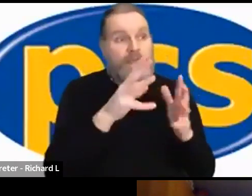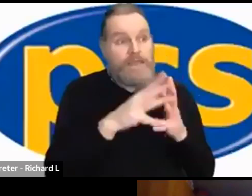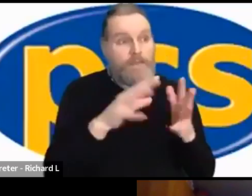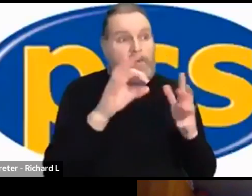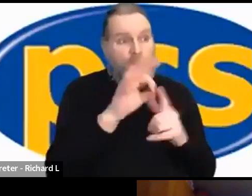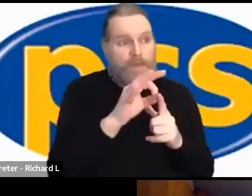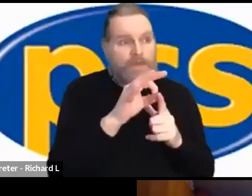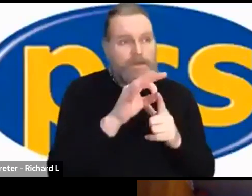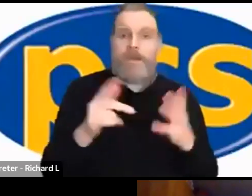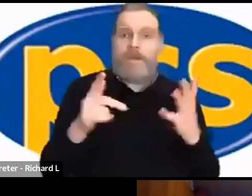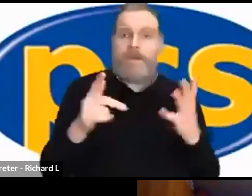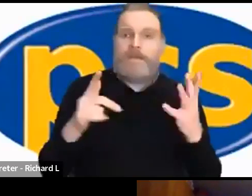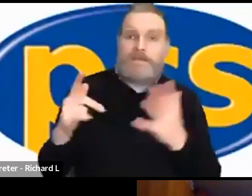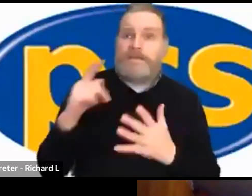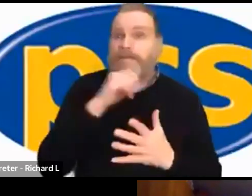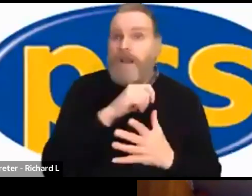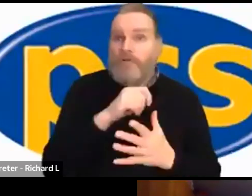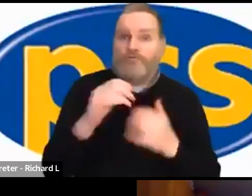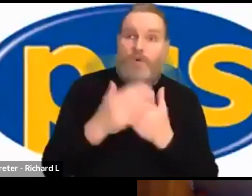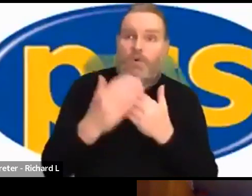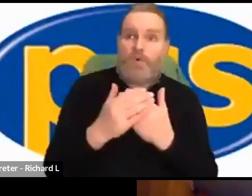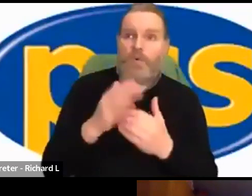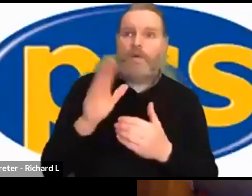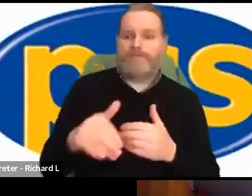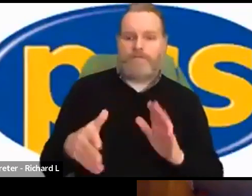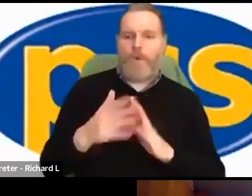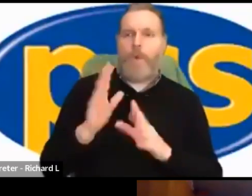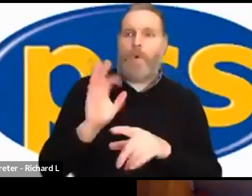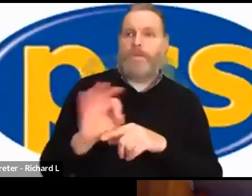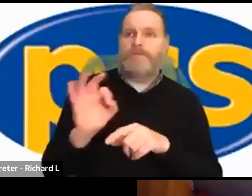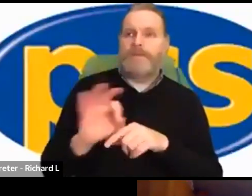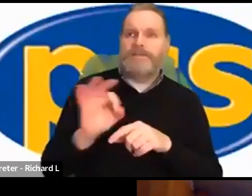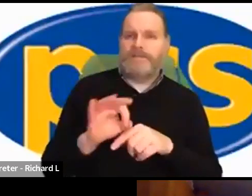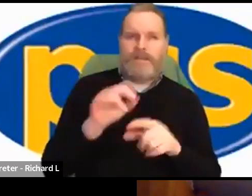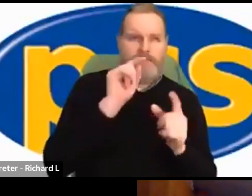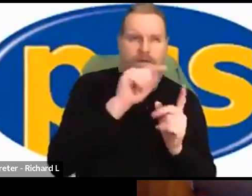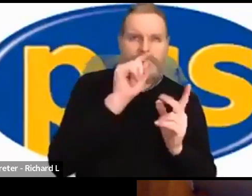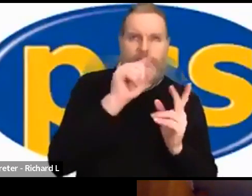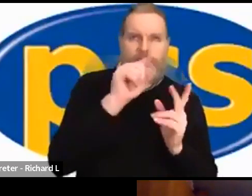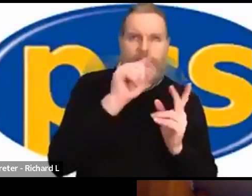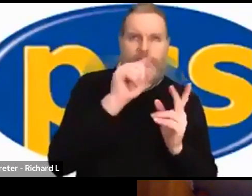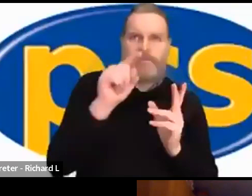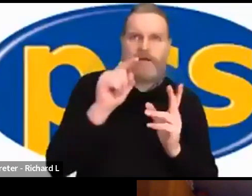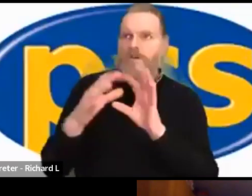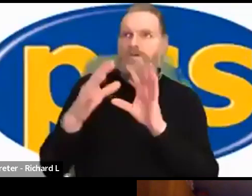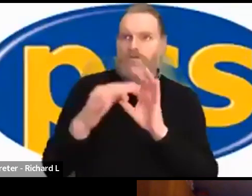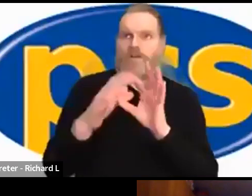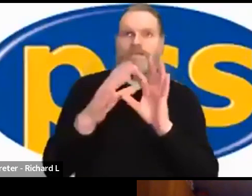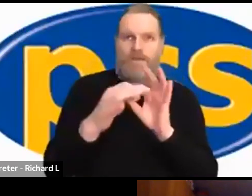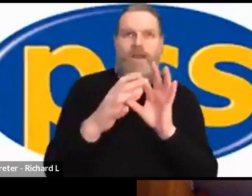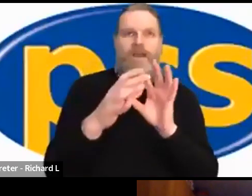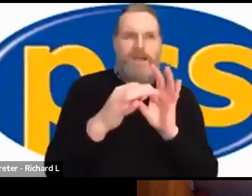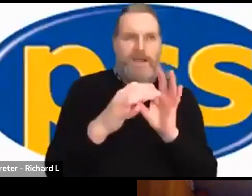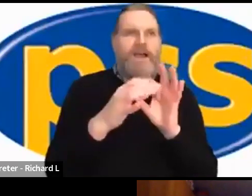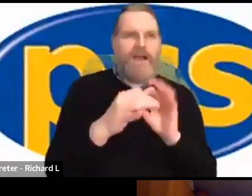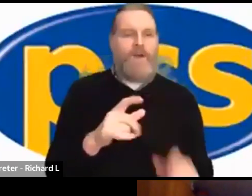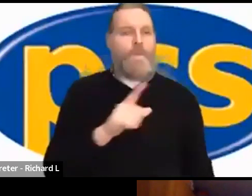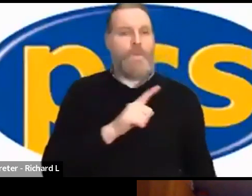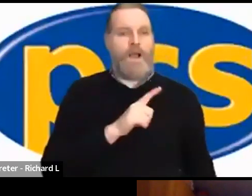Alone this month 700 new new joiners in the Home Office , the . The same is going . The same is going on everywhere The same is going on everywhere. are joining because they know